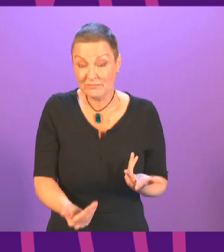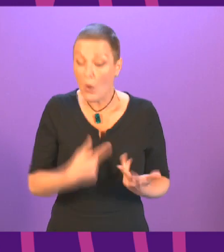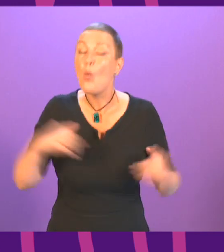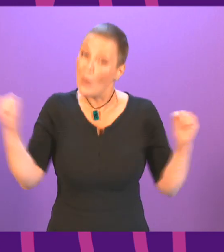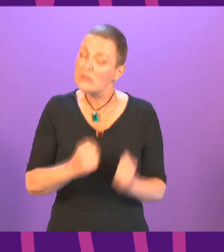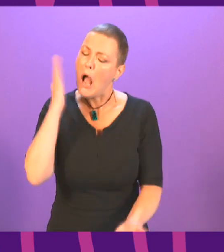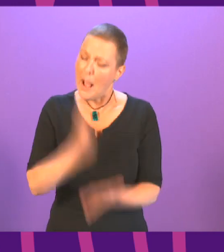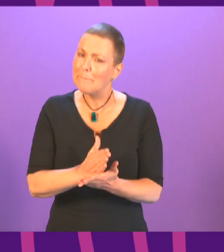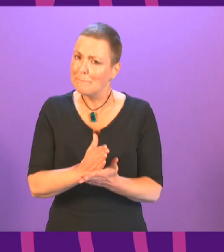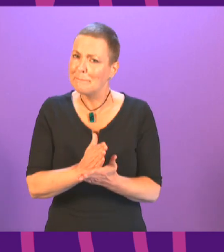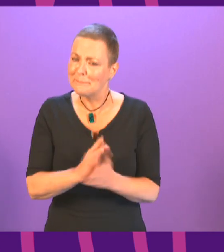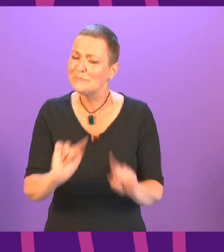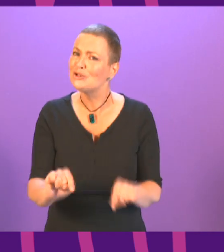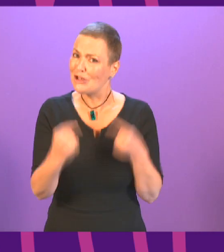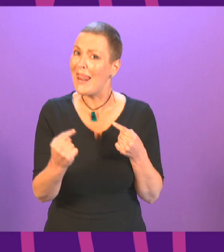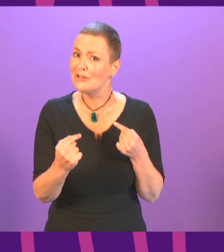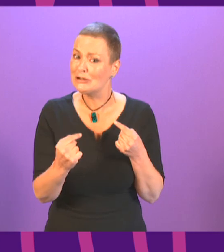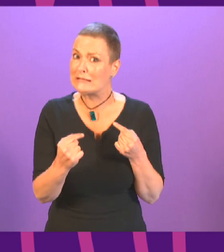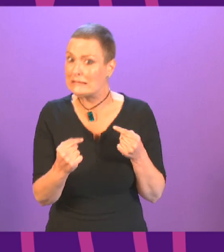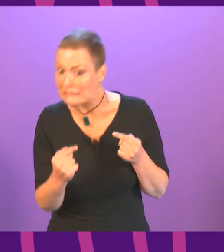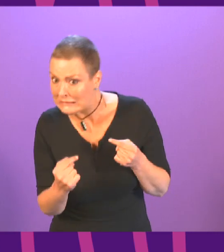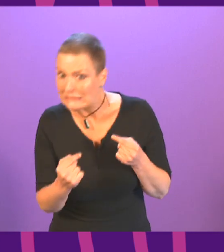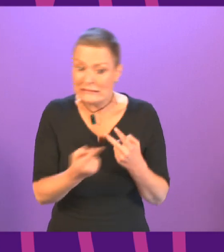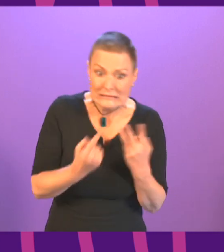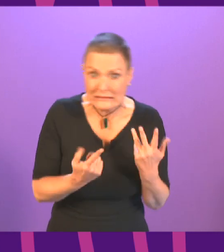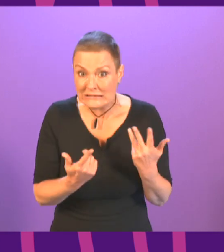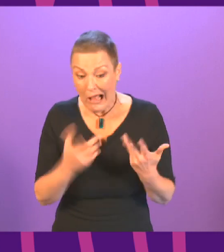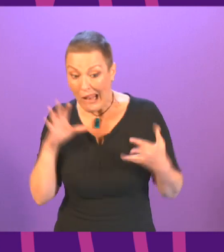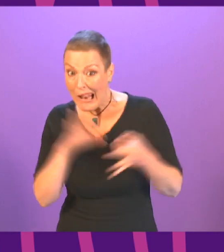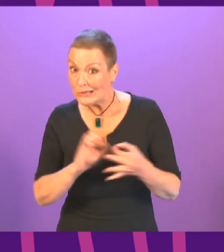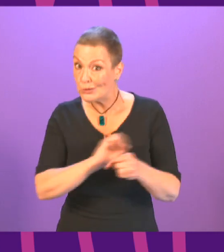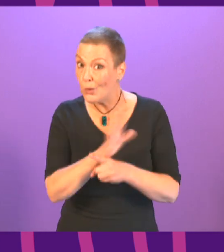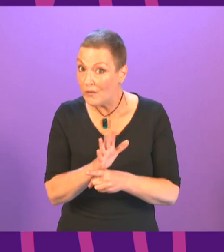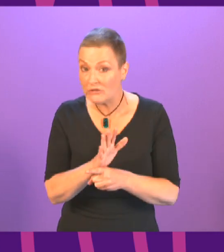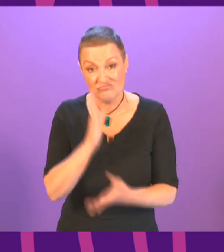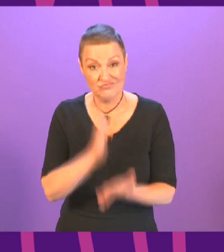be challenging—that is a certainty. How challenging it will be as a result of Covid